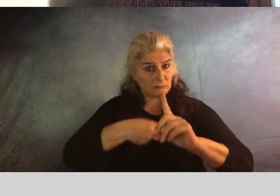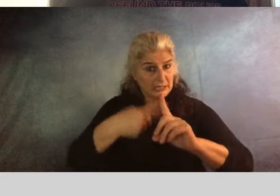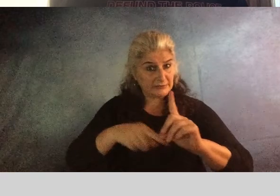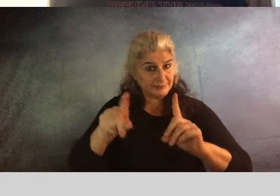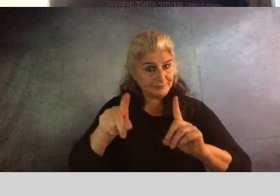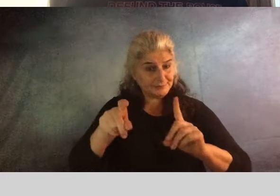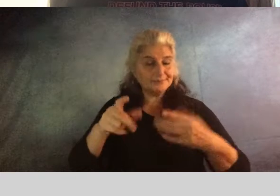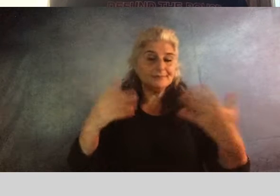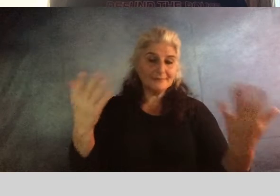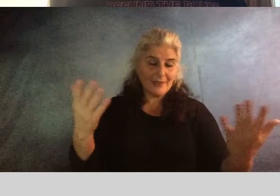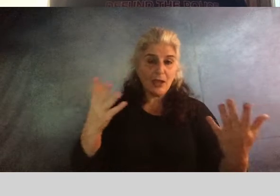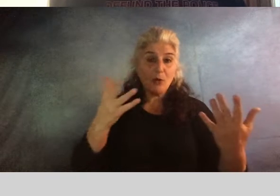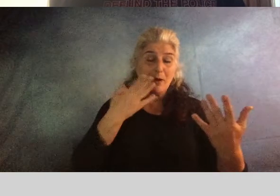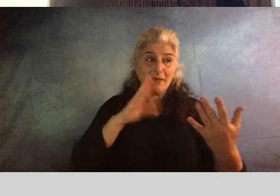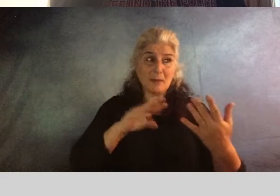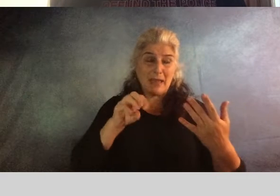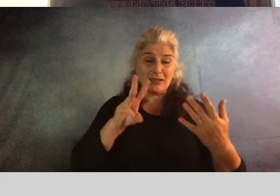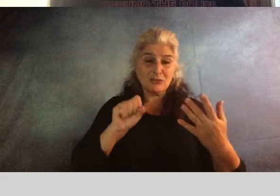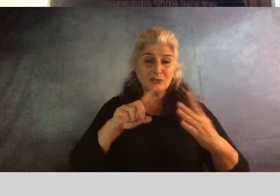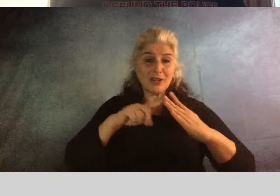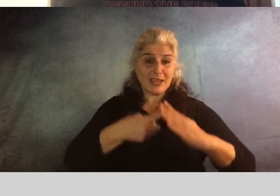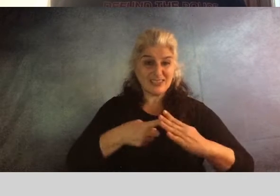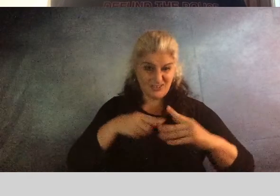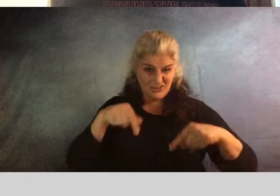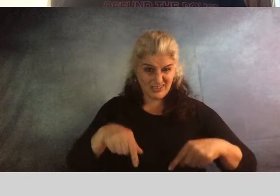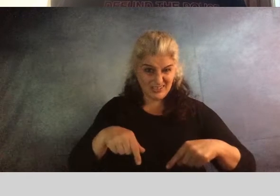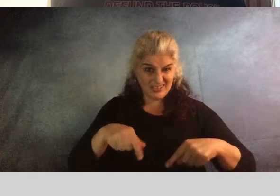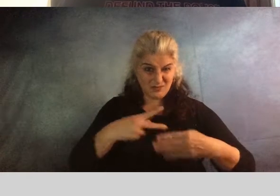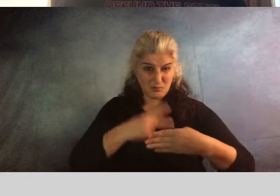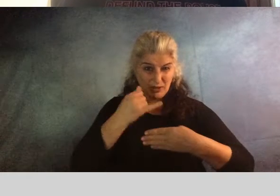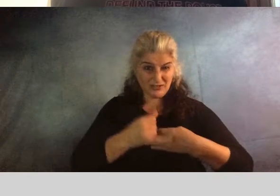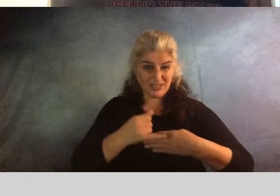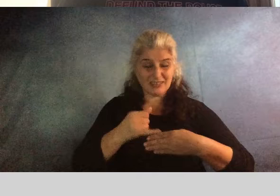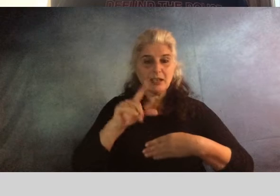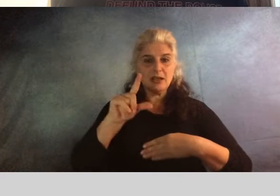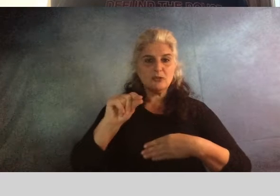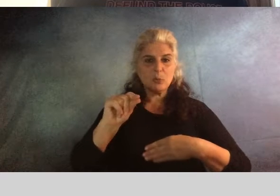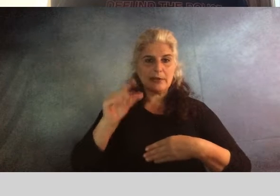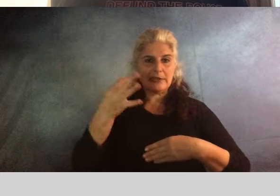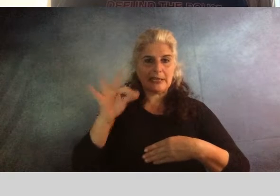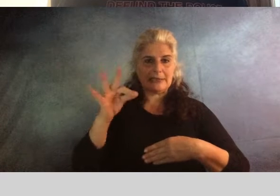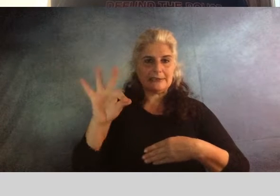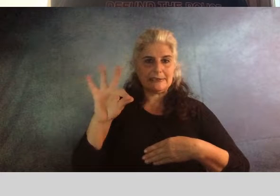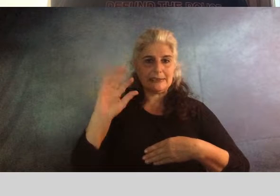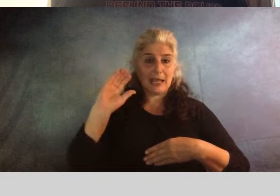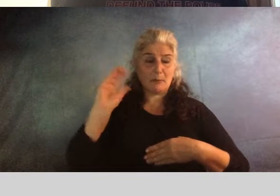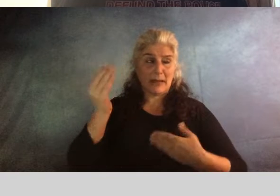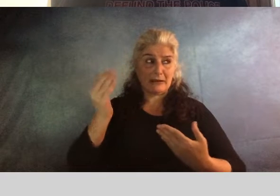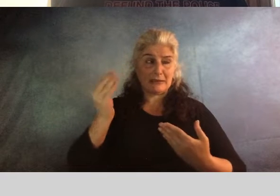Well, the bad news is that I started this experiment in December 2019, which turned out to not be such a great time